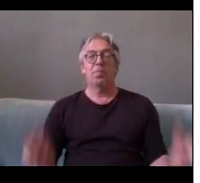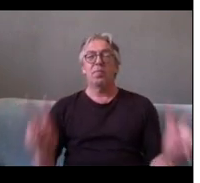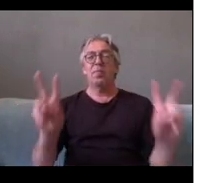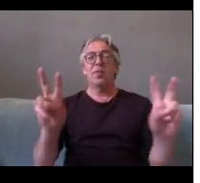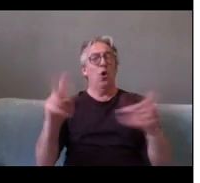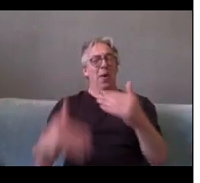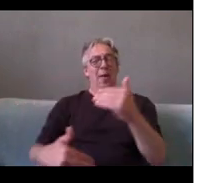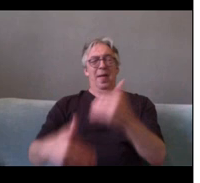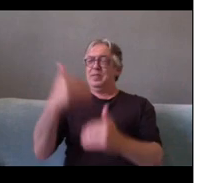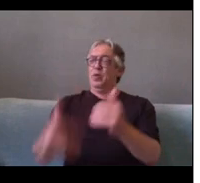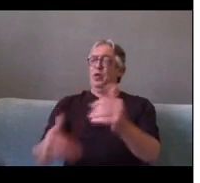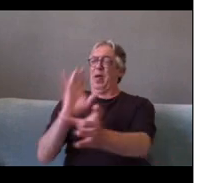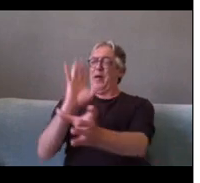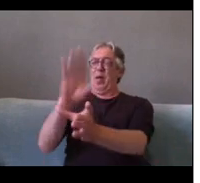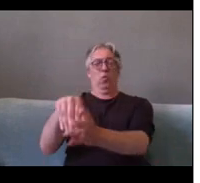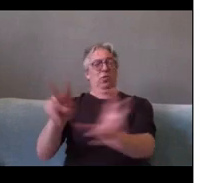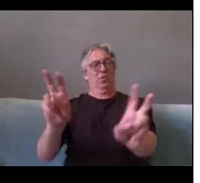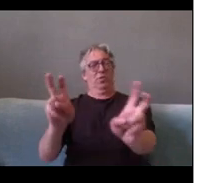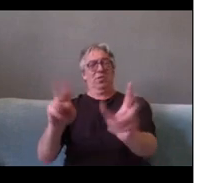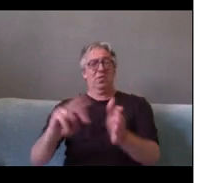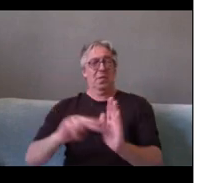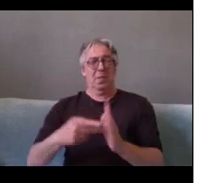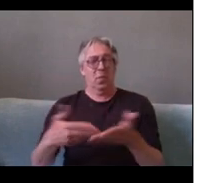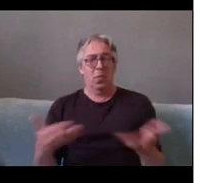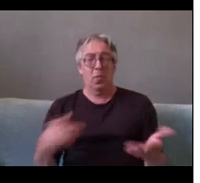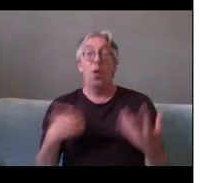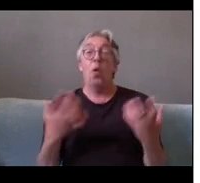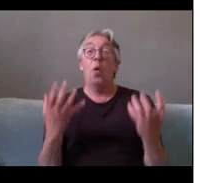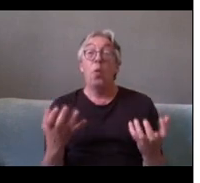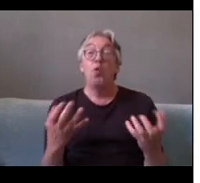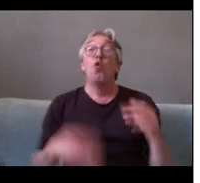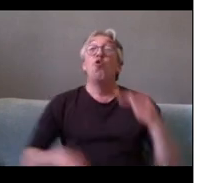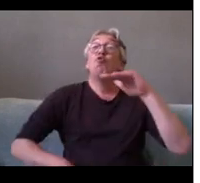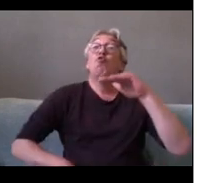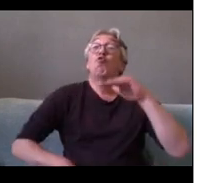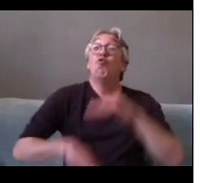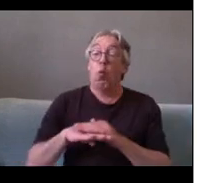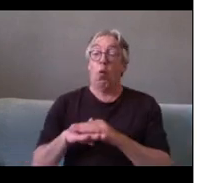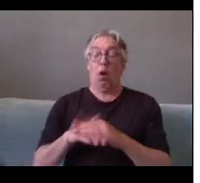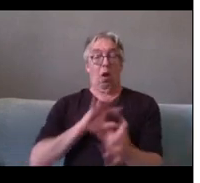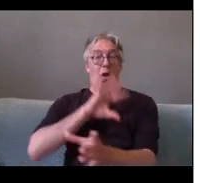so signified in the phrase or the mantra of disability movement